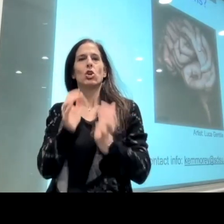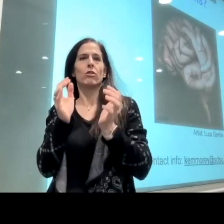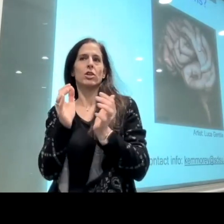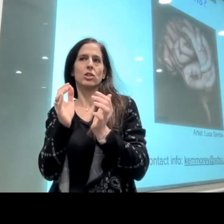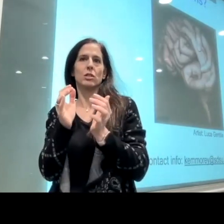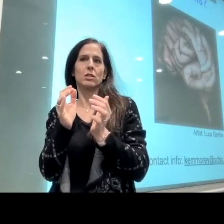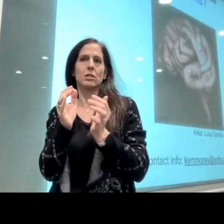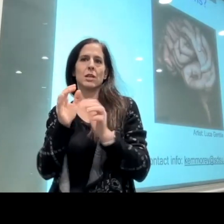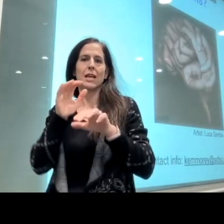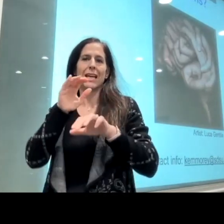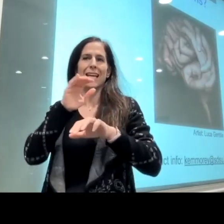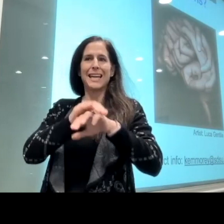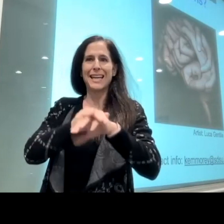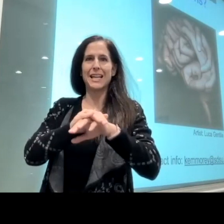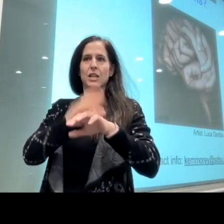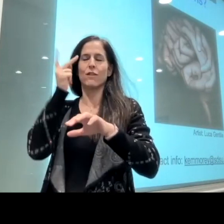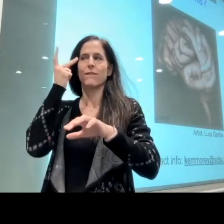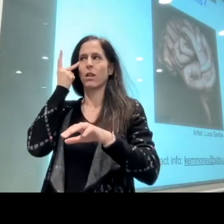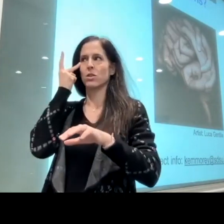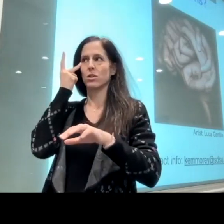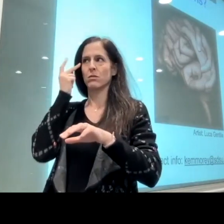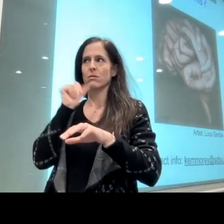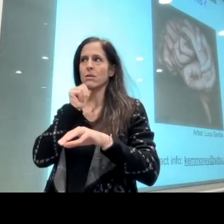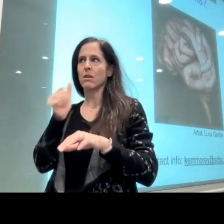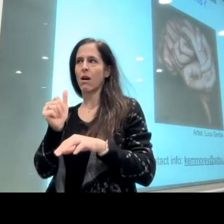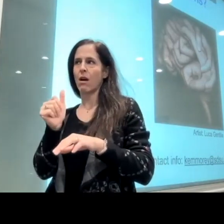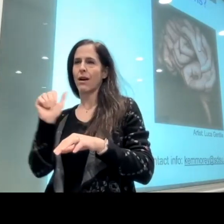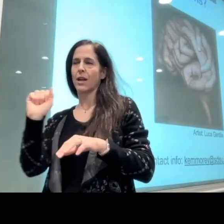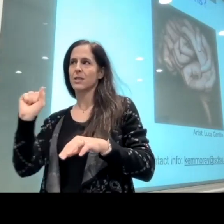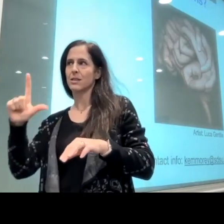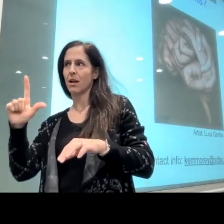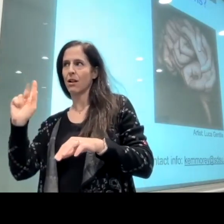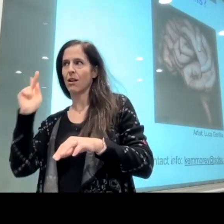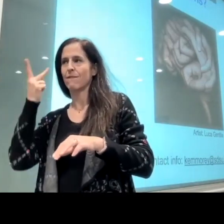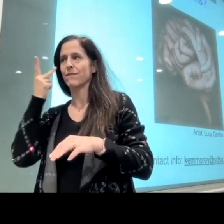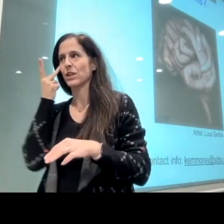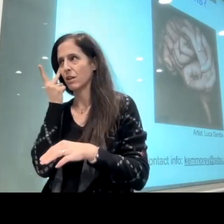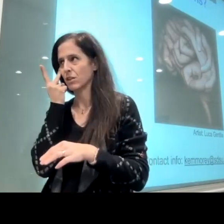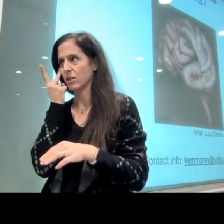I'm wondering what this would look like if this tasks use an asl based on A,